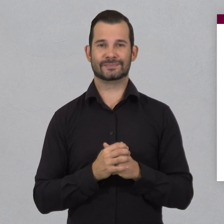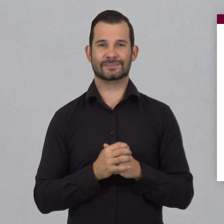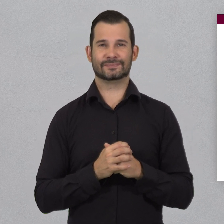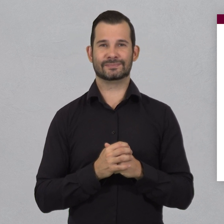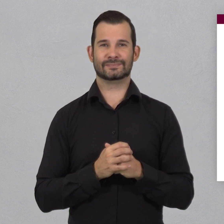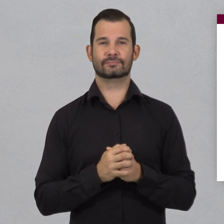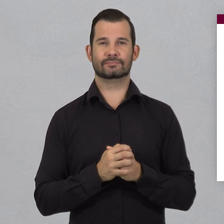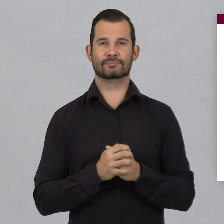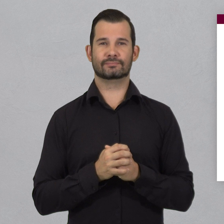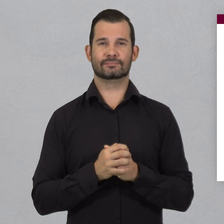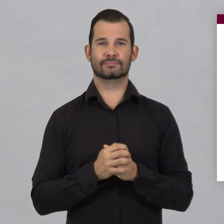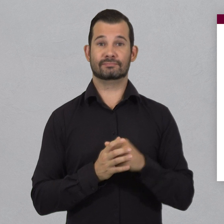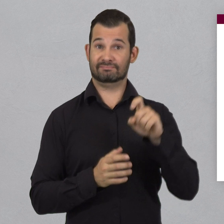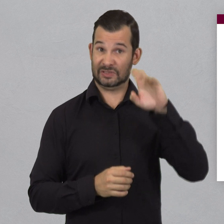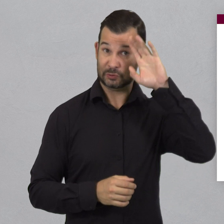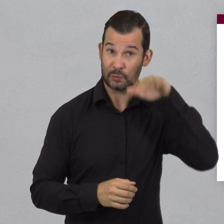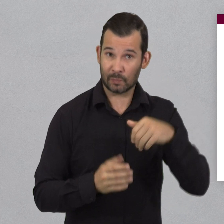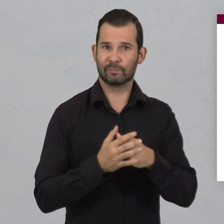Did you know? You can find all